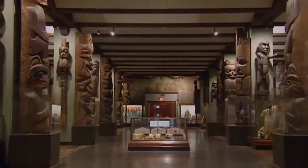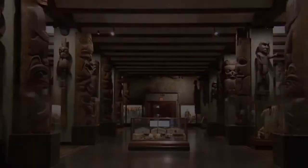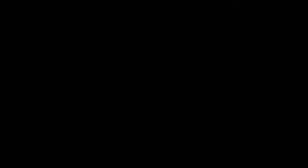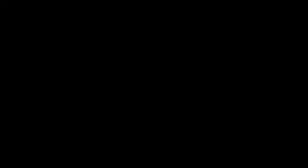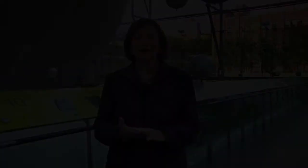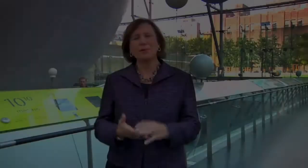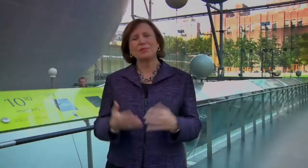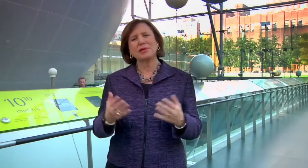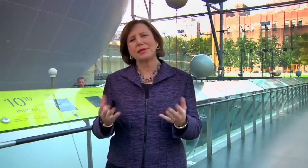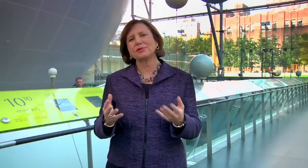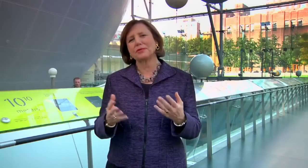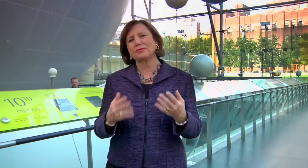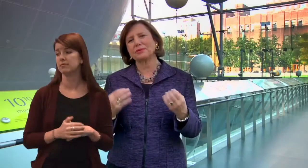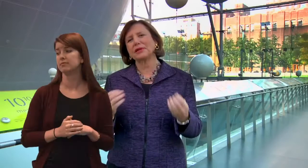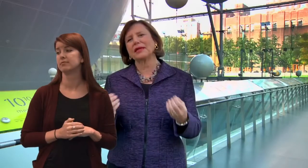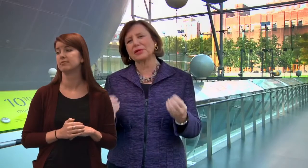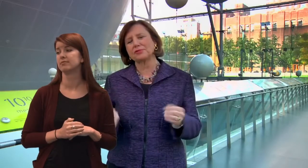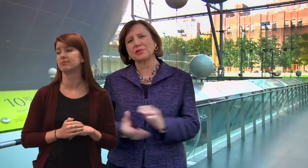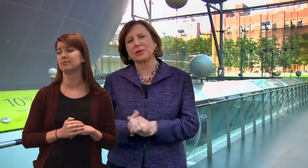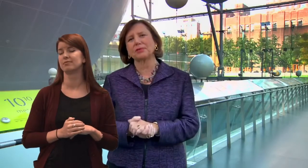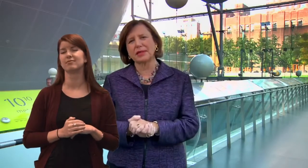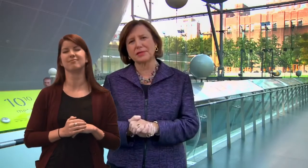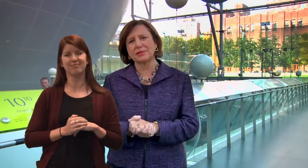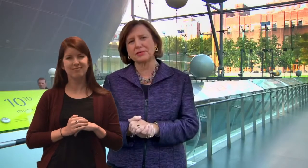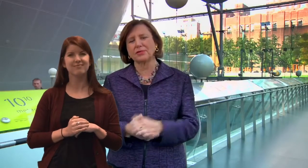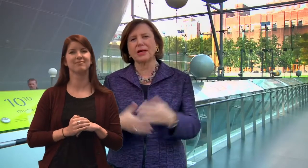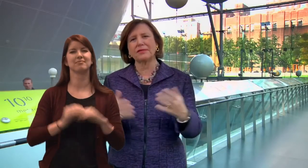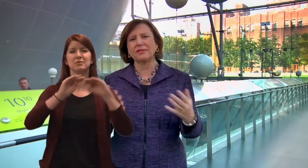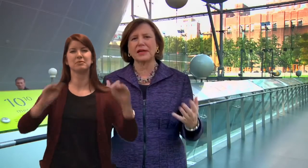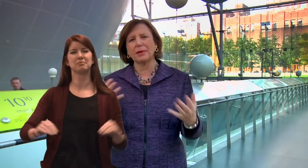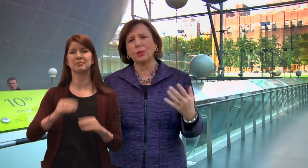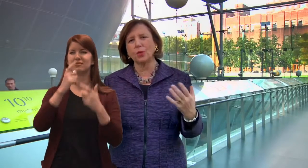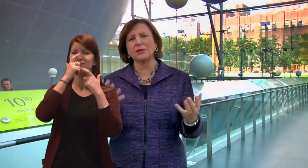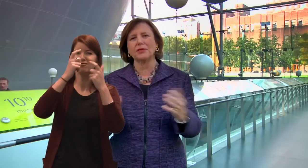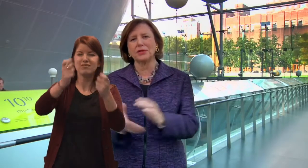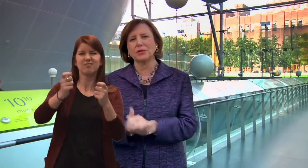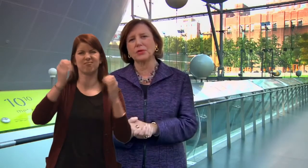You know museums are really interesting places, you kind of think about what do they do,